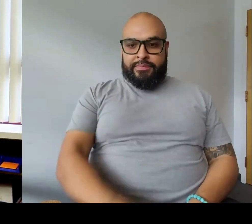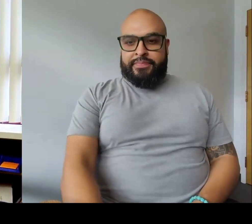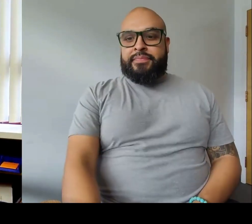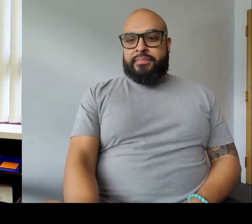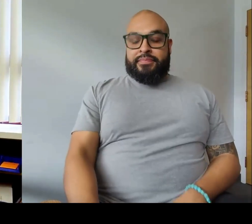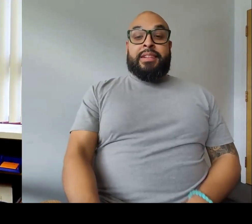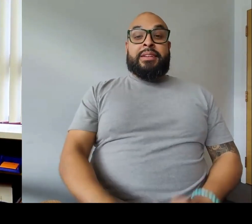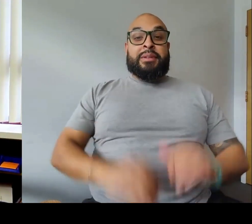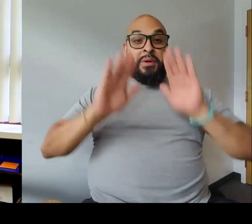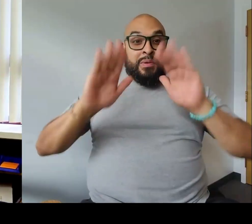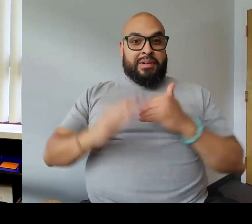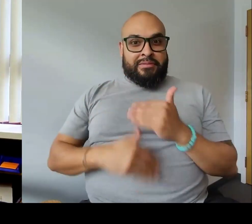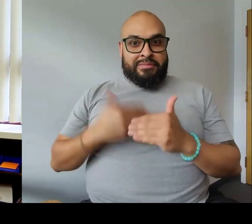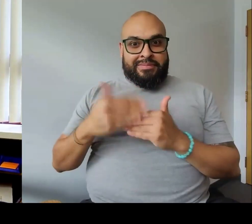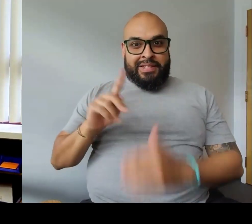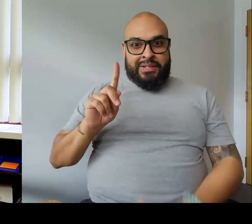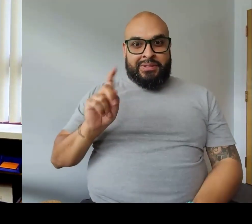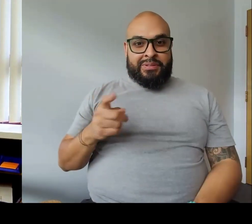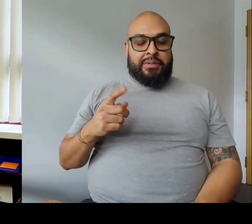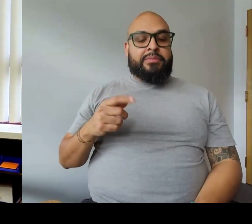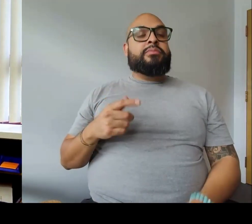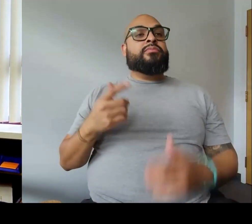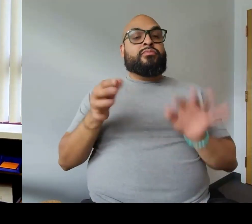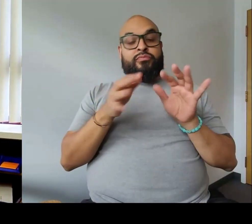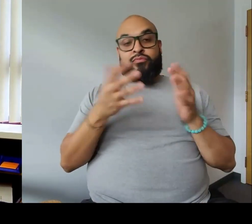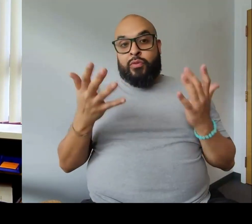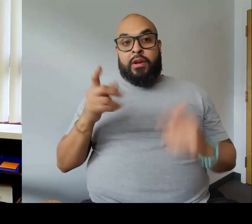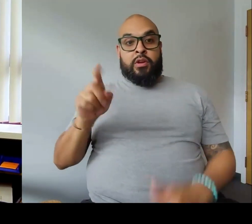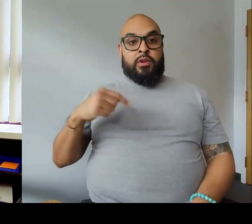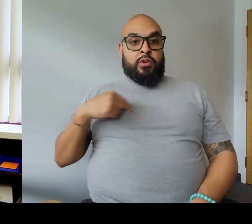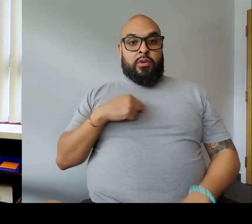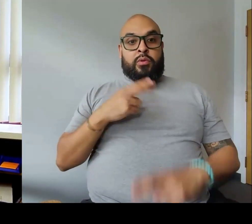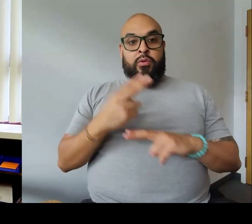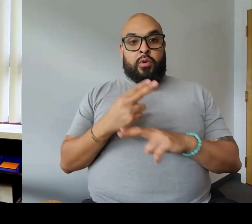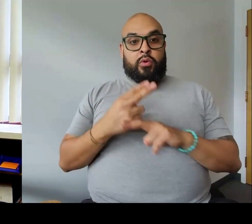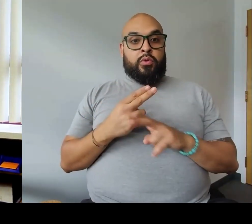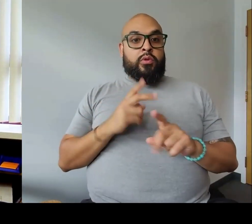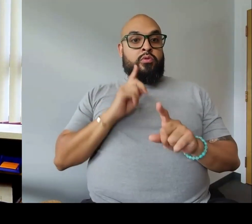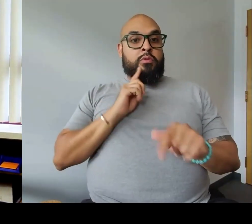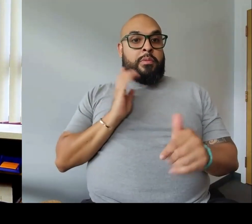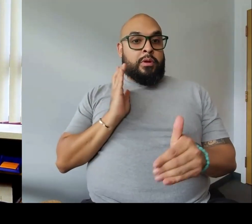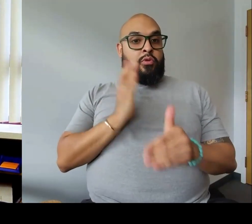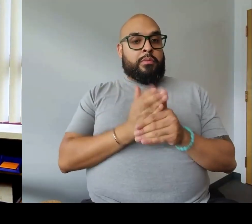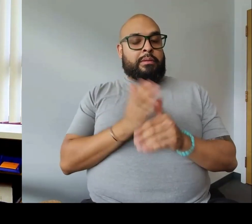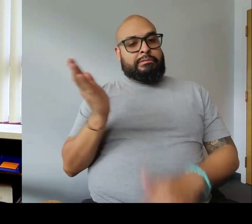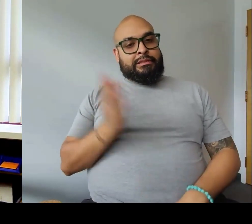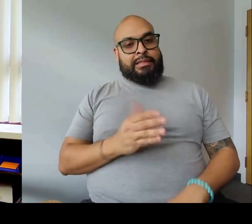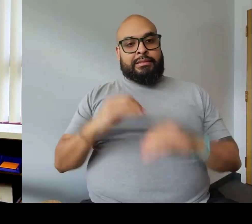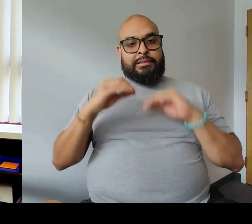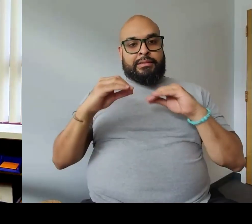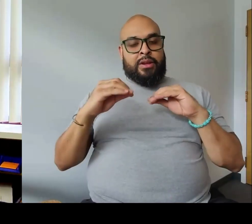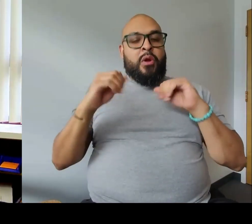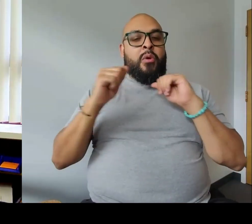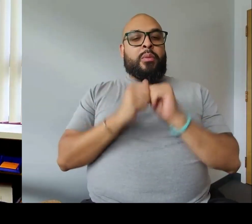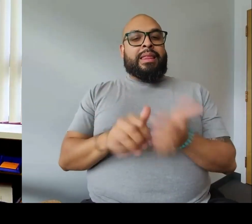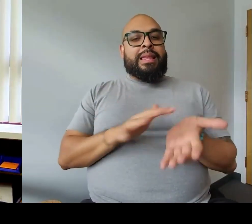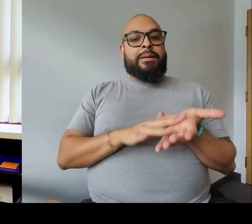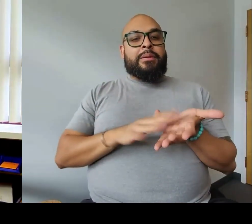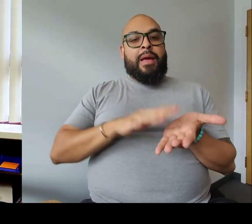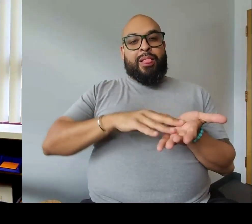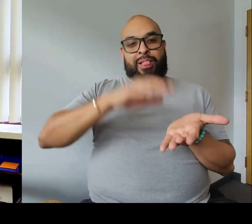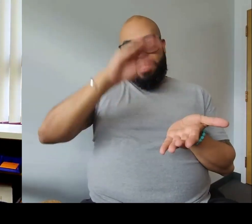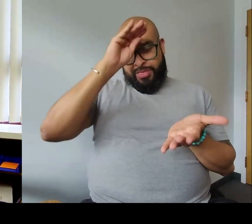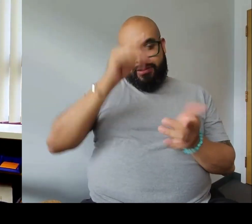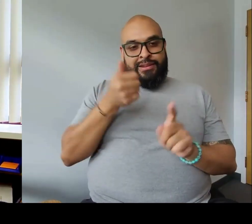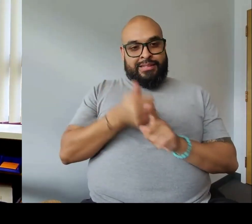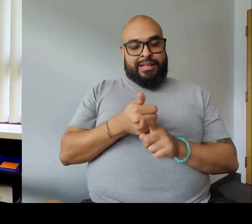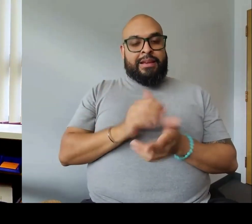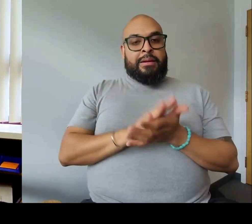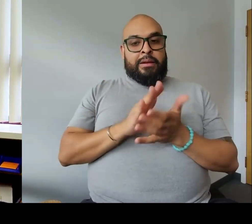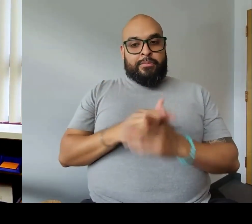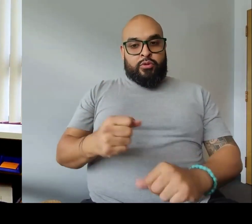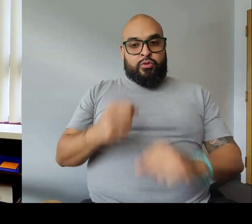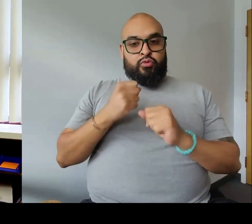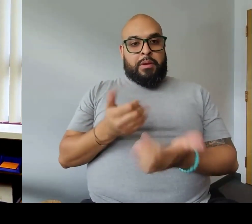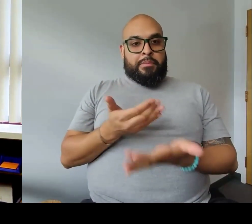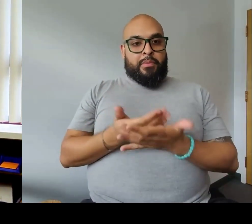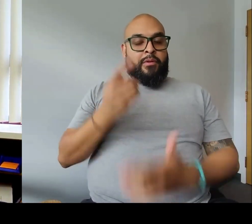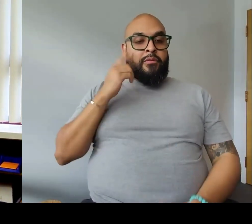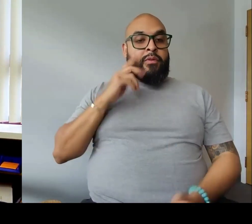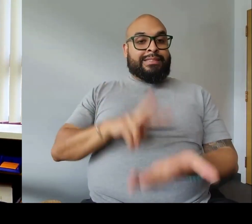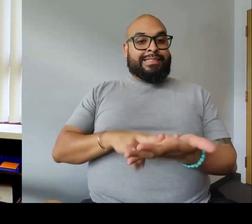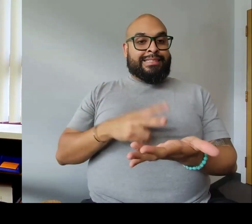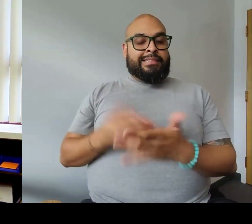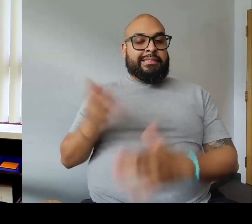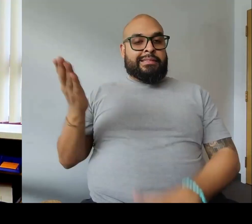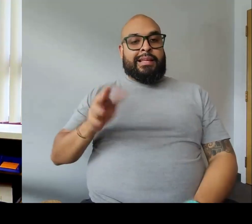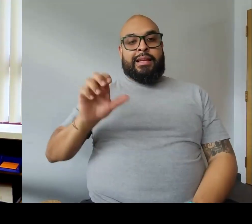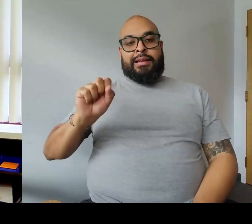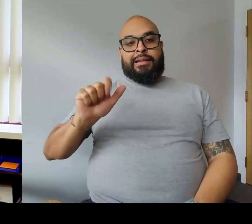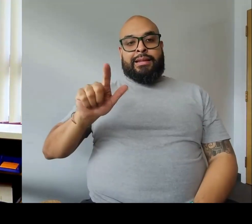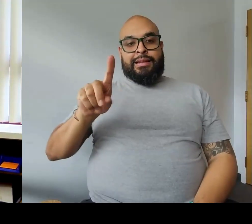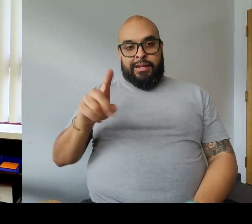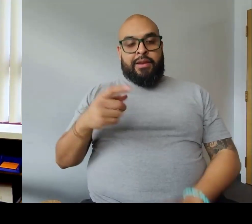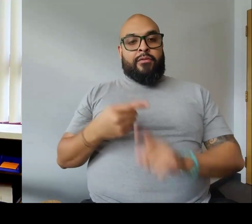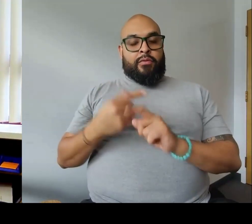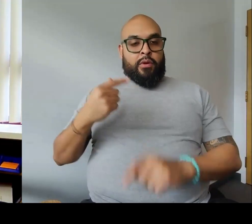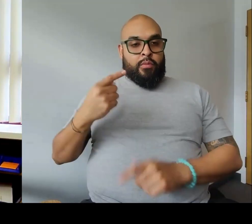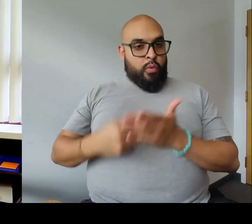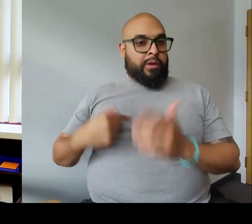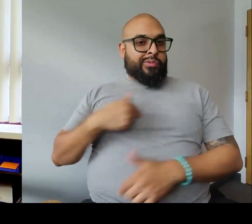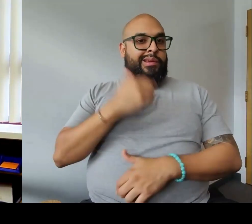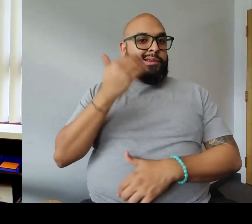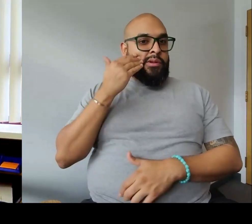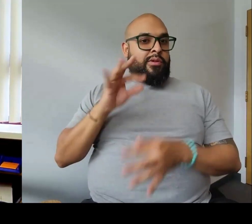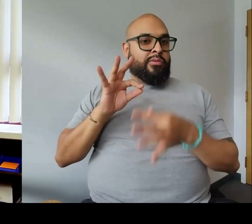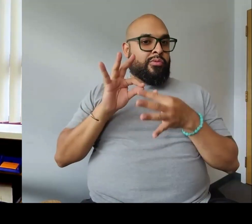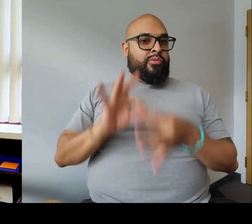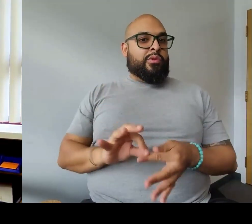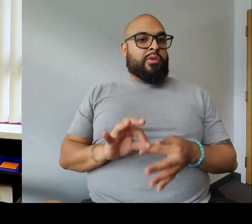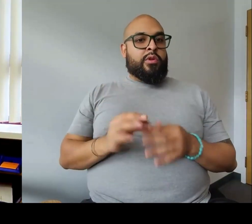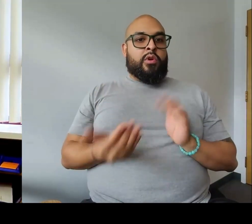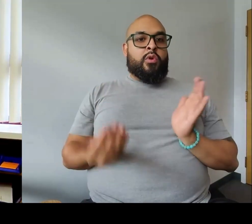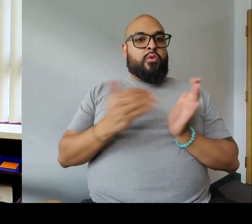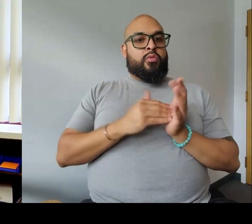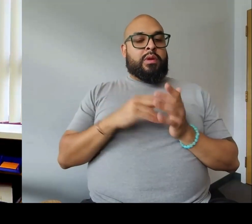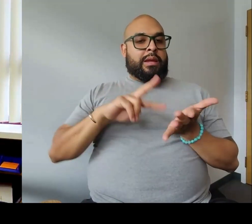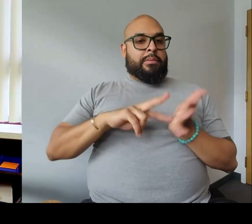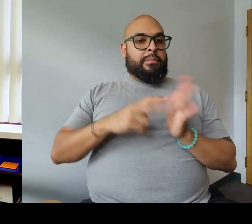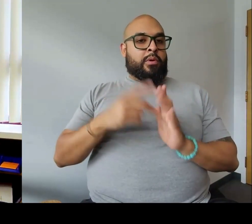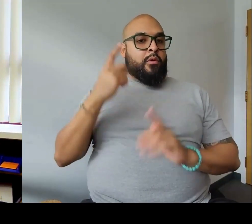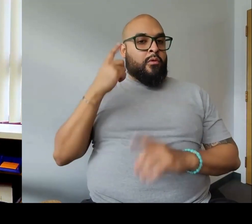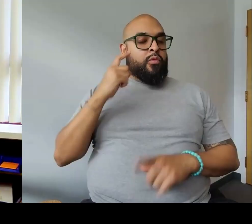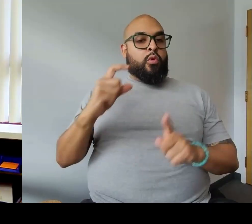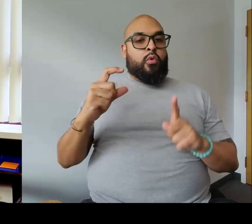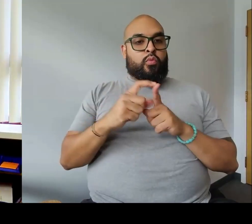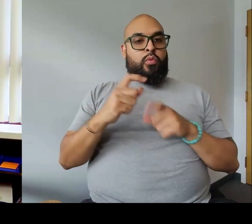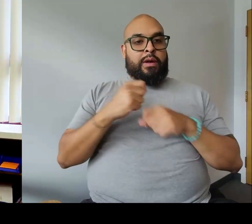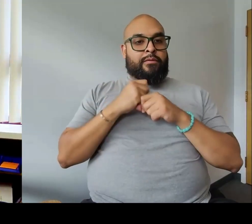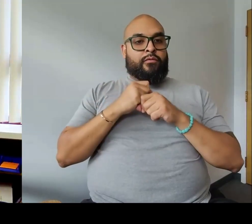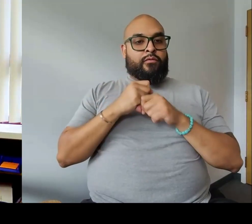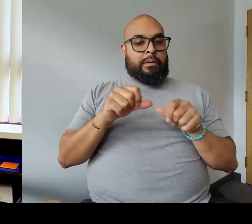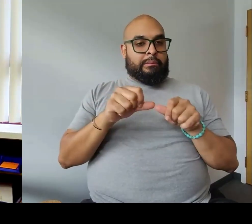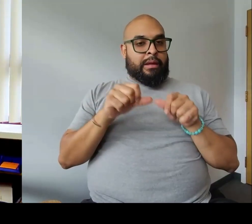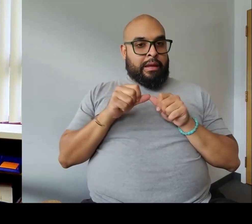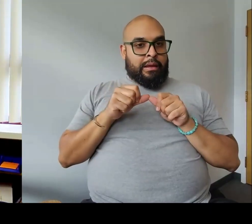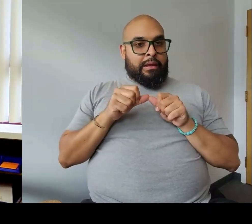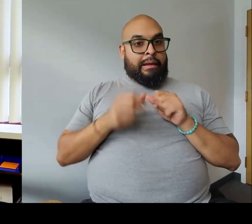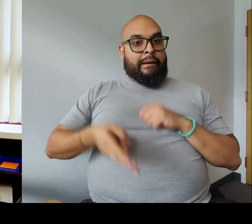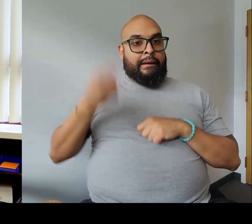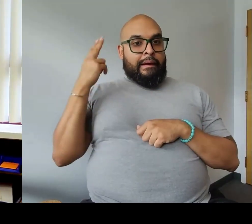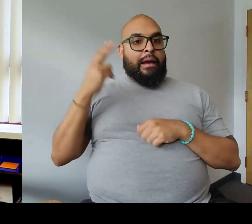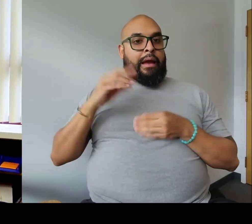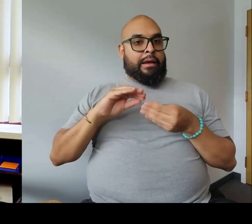Our next question is, should we use a response to intervention/instruction with Braille learning as a solid indicator of dyslexia/SLD based on what we know about repurposing of the word form area and the high rates of neurodevelopmental comorbidity in blind individuals?